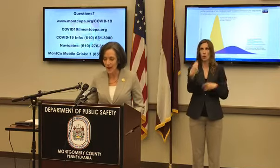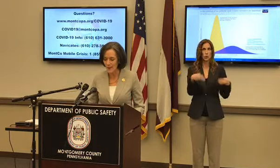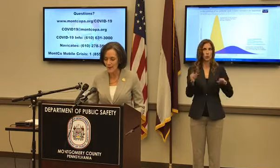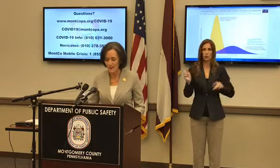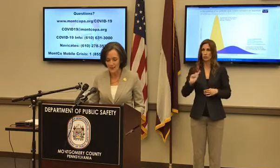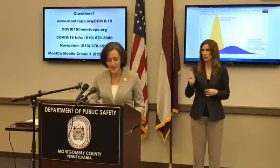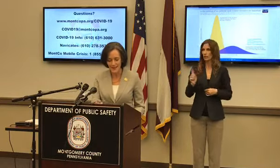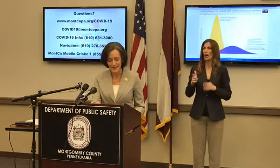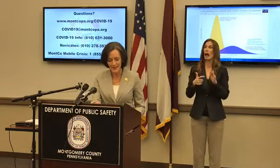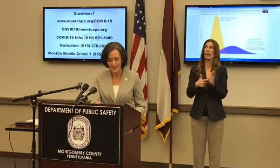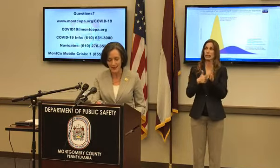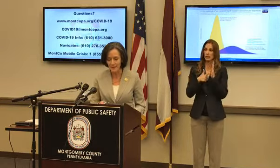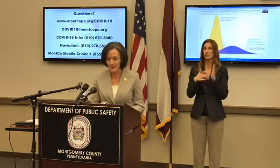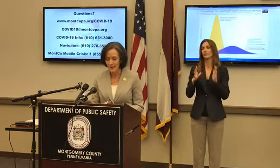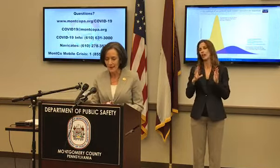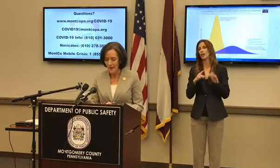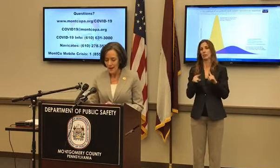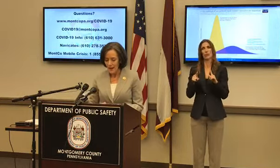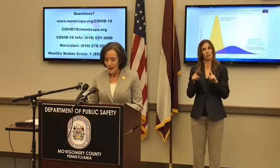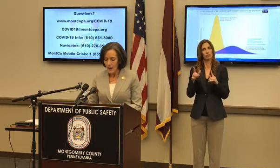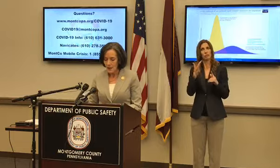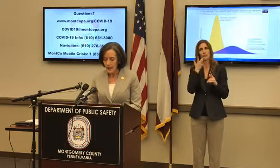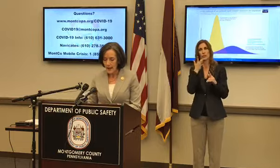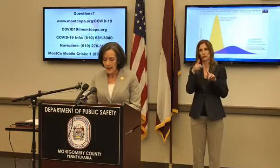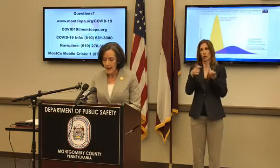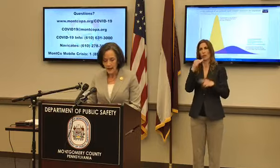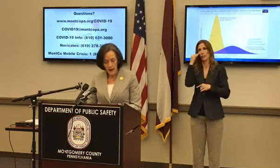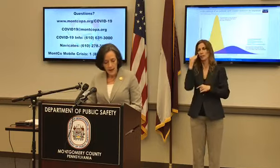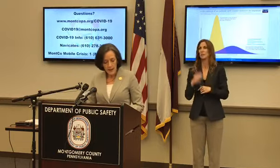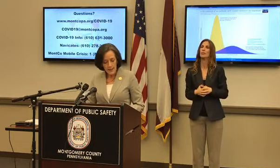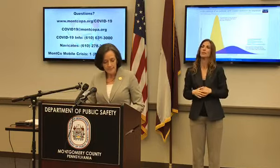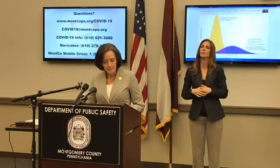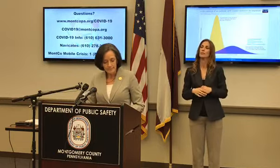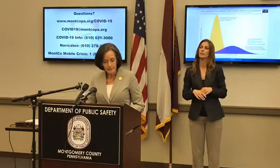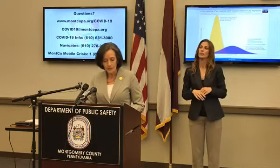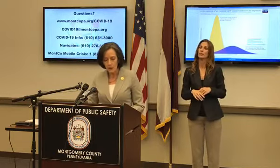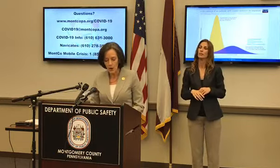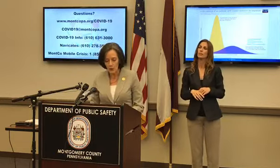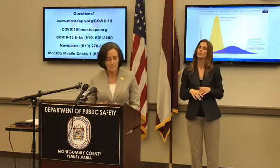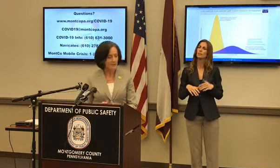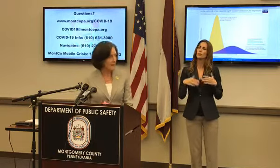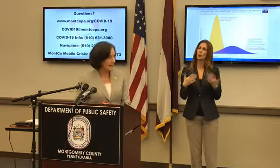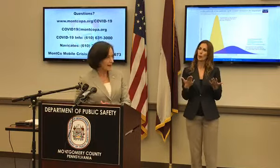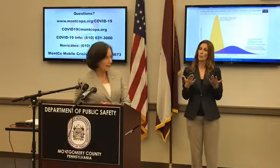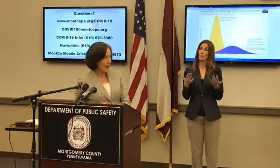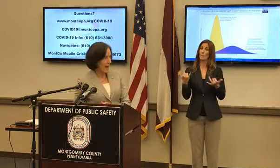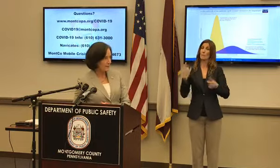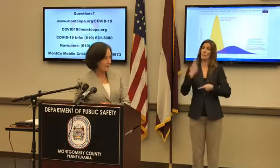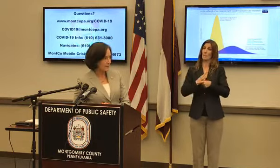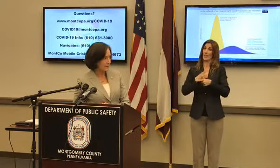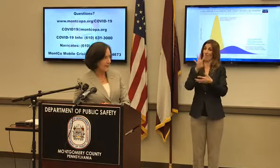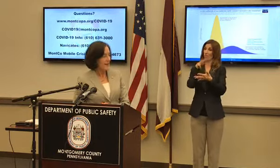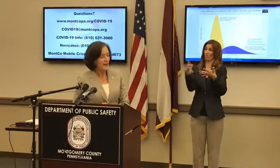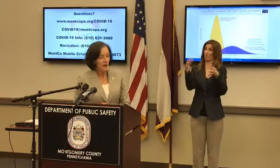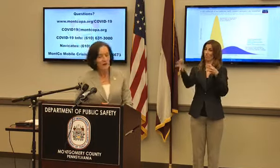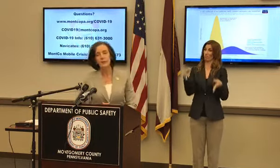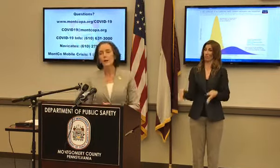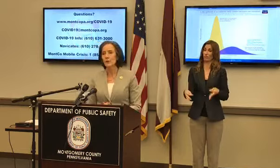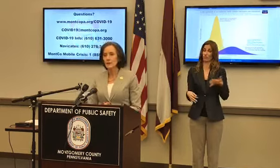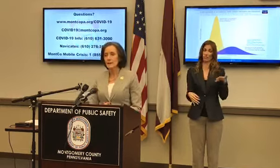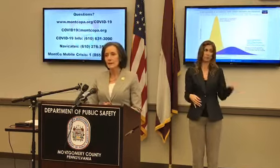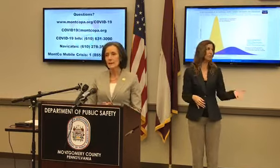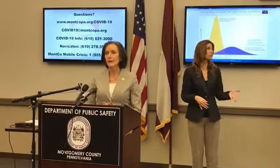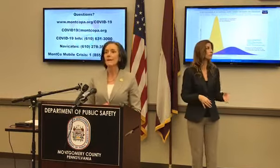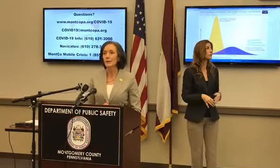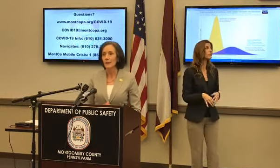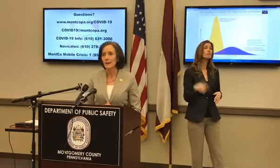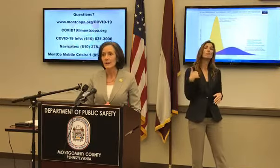absolutely necessary ok so today's graph as we've been discussing we've been